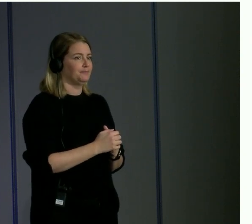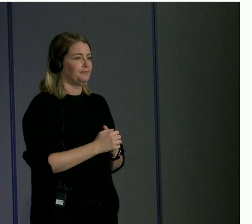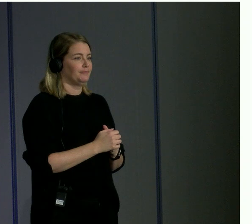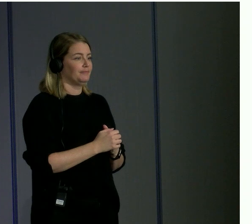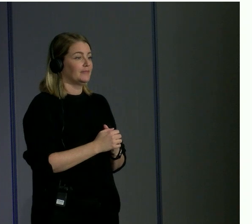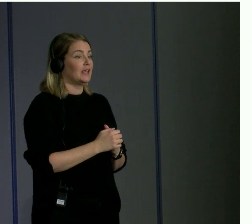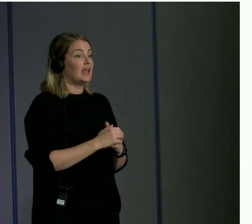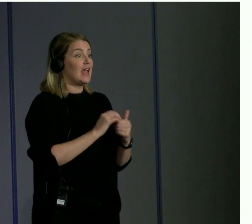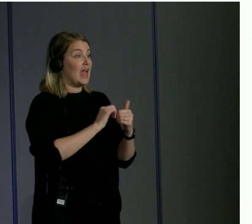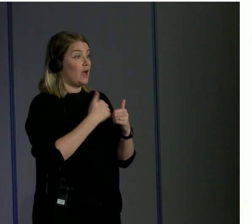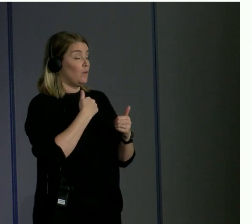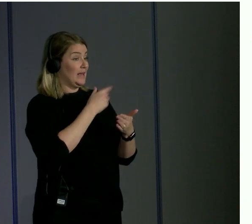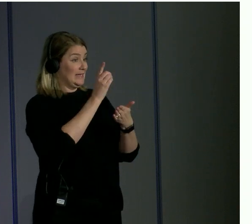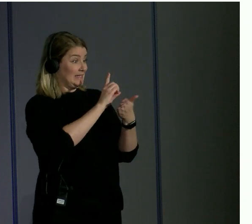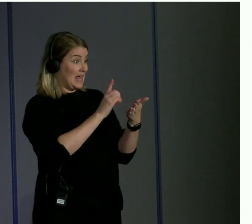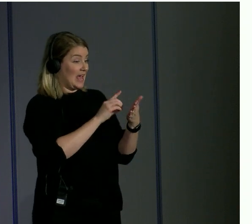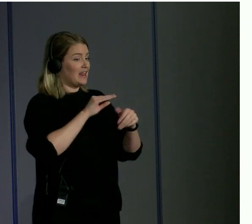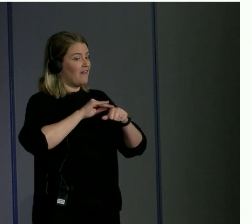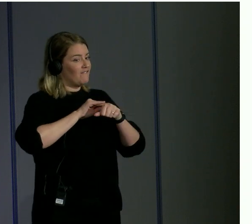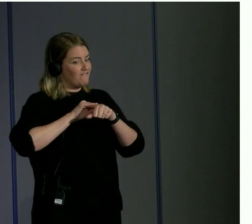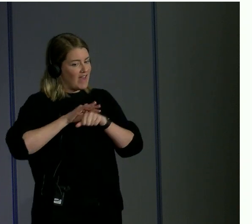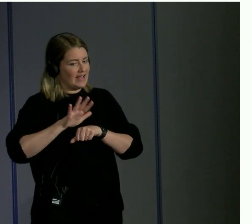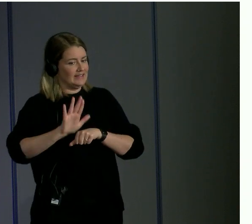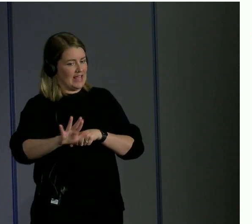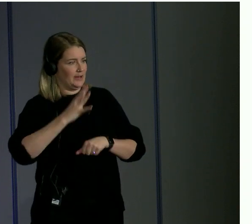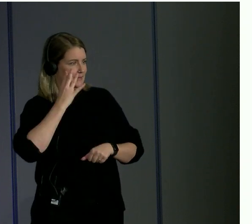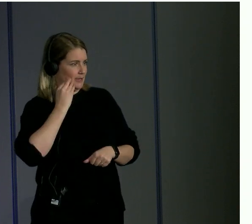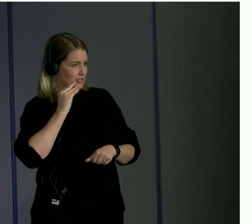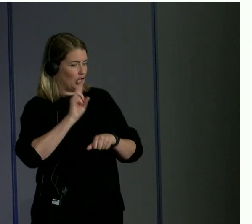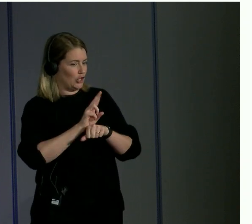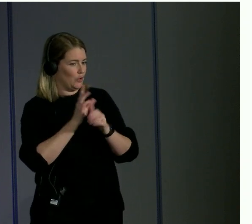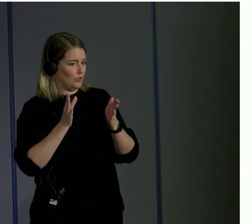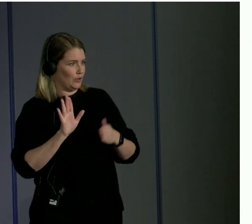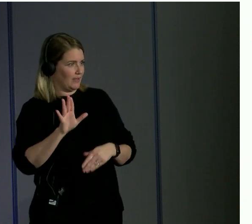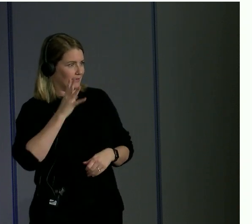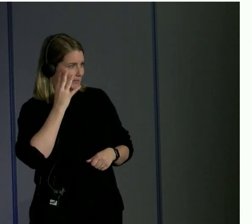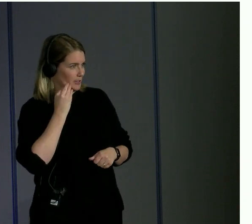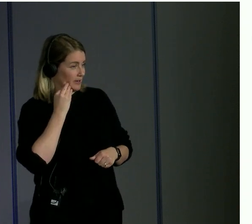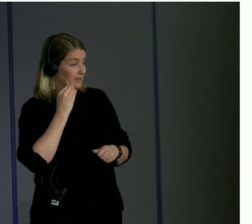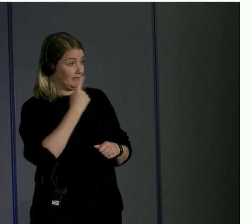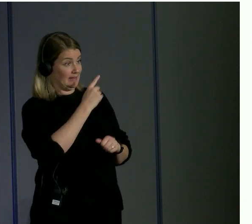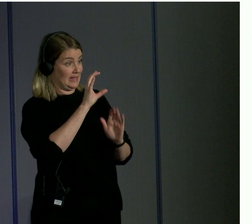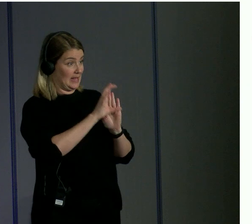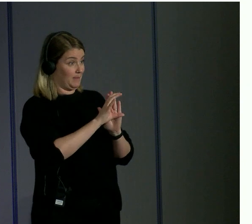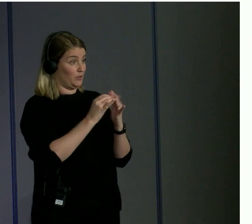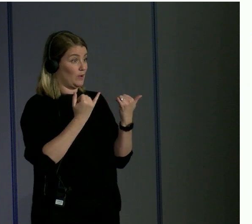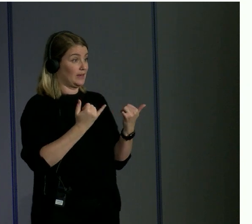How we design if that's the user experience? The image that I have on-screen currently is